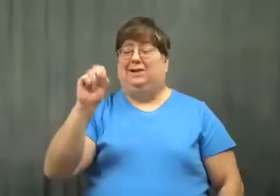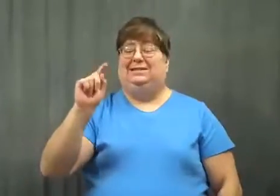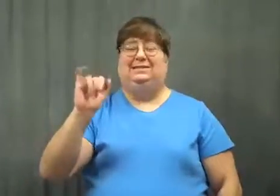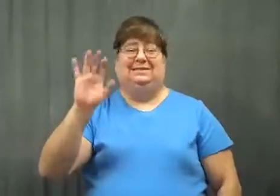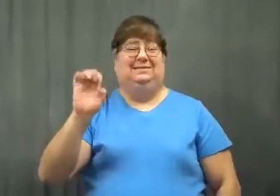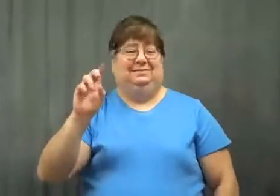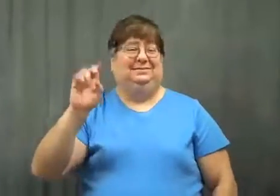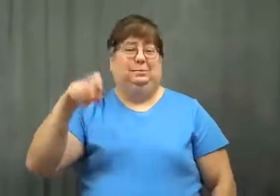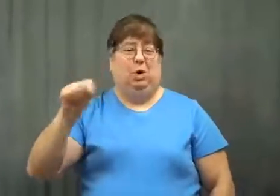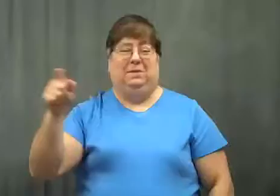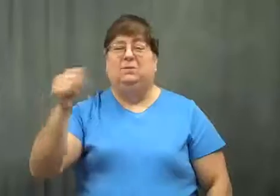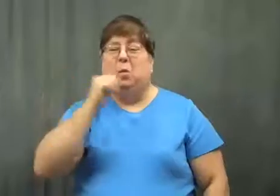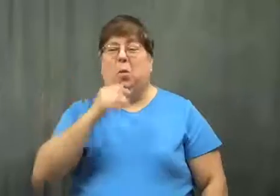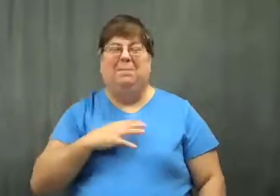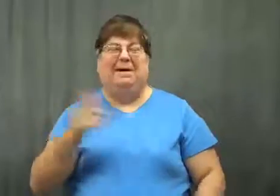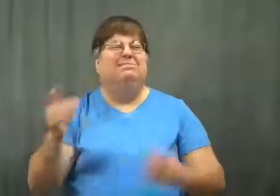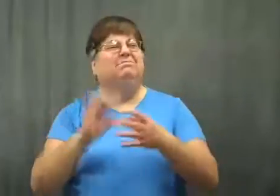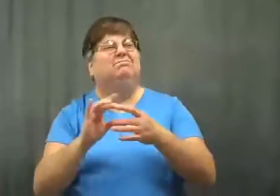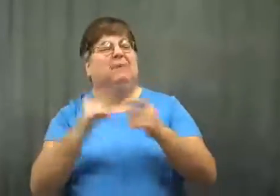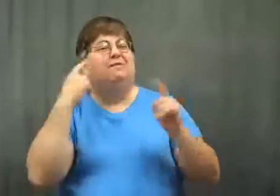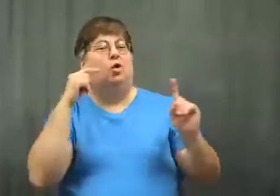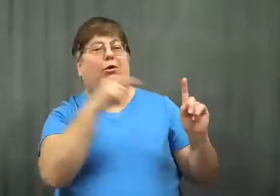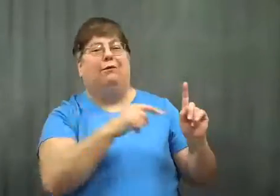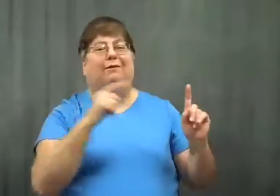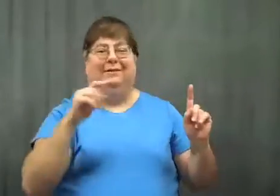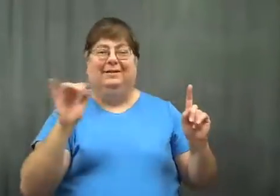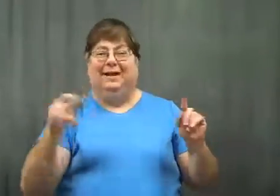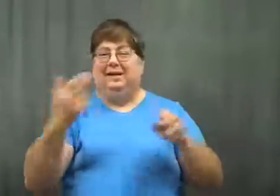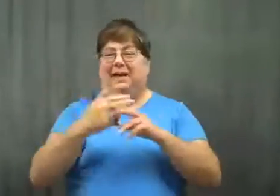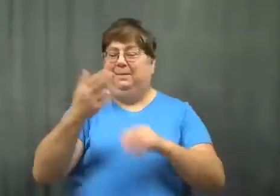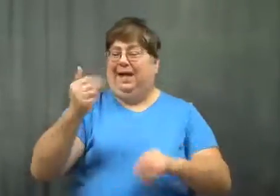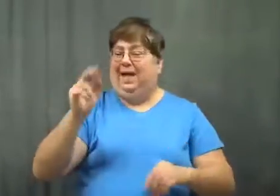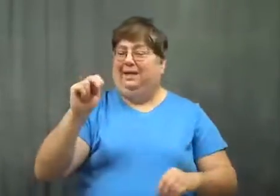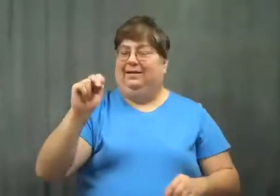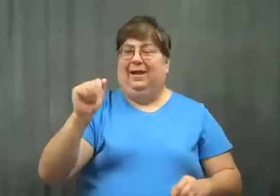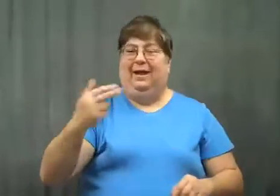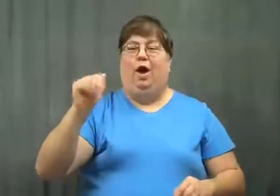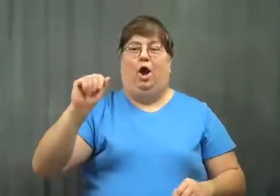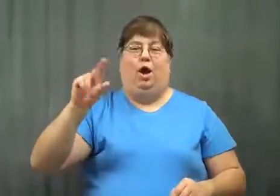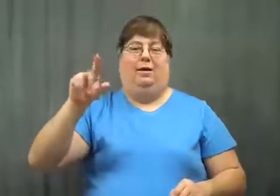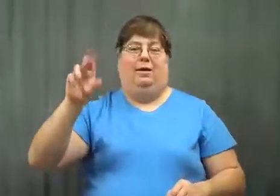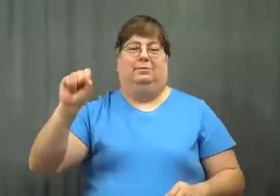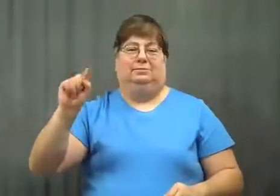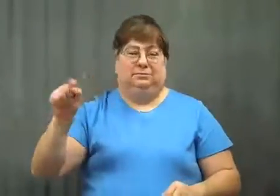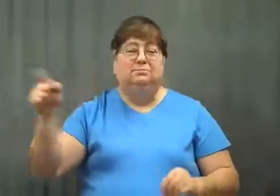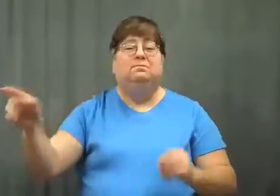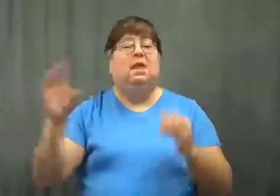Hannah August, a spokesperson for the U.S. Department of Justice, stated,